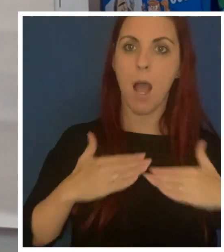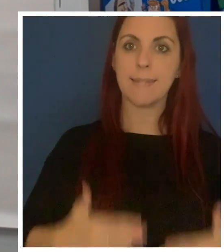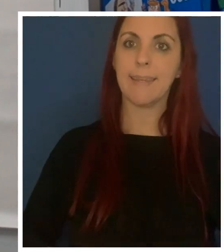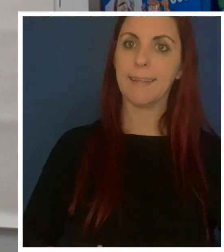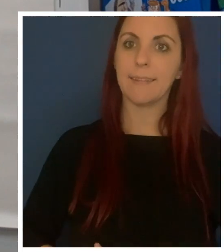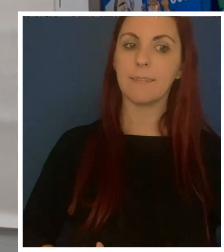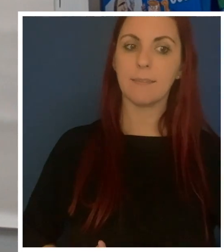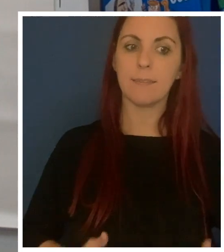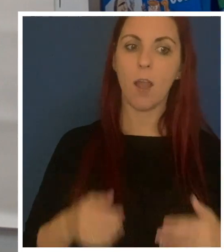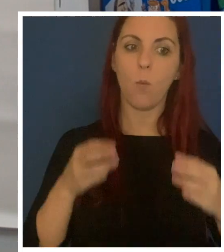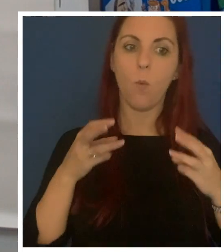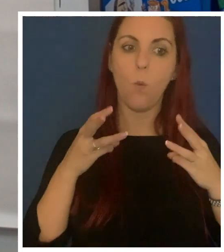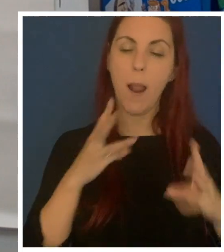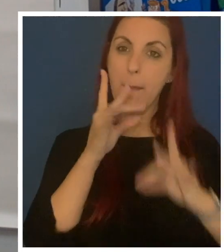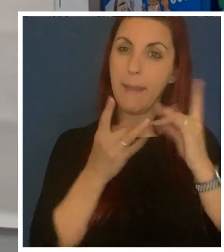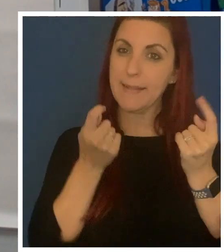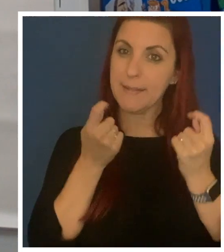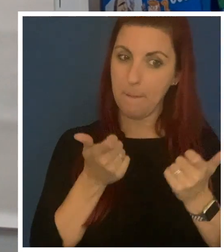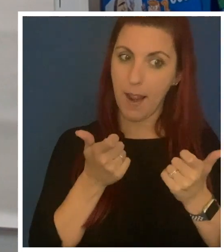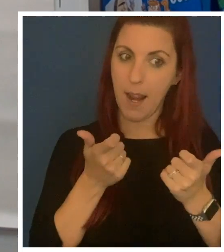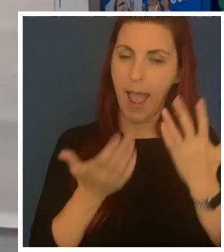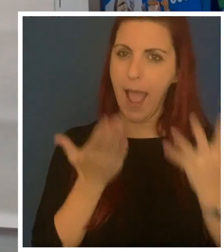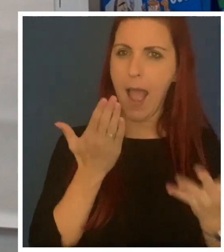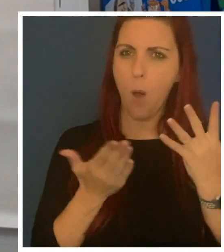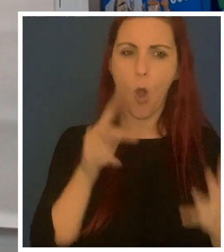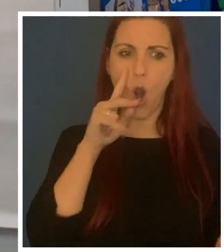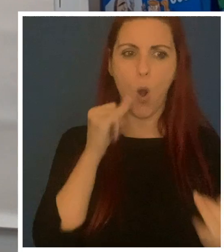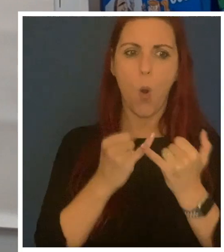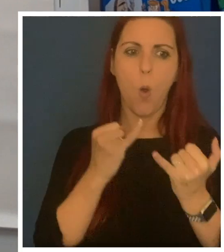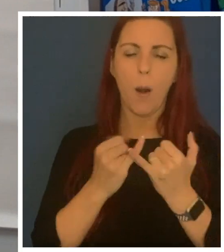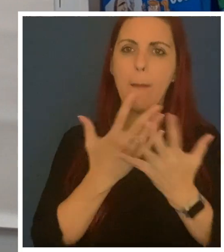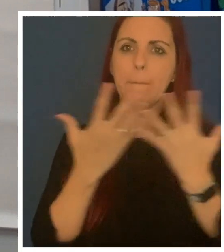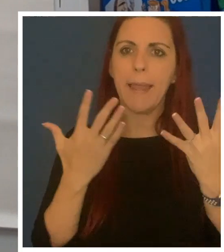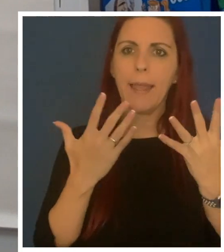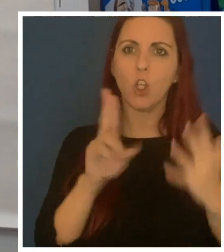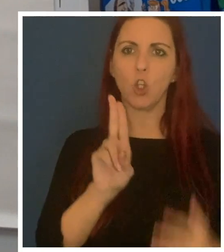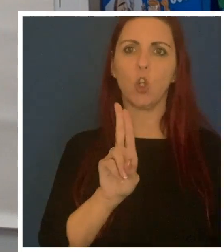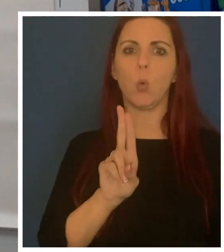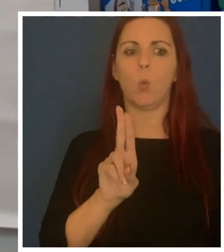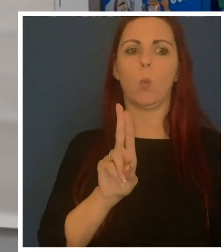Now we're going to simplify it, we're going to make the body into a big U shape like the letter U.